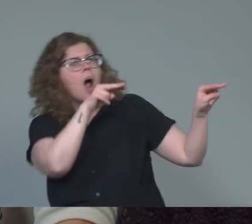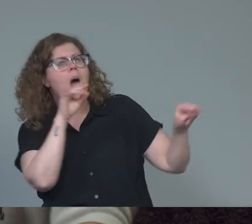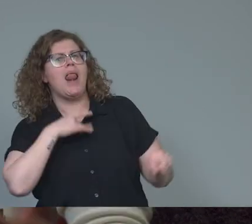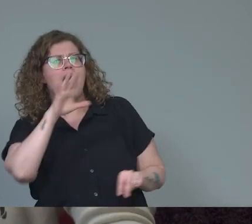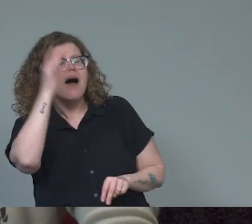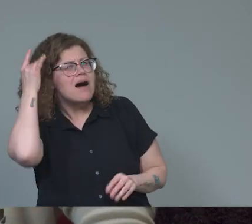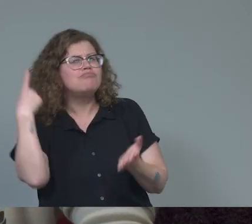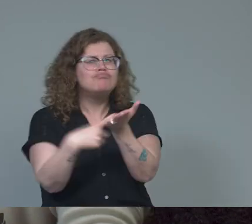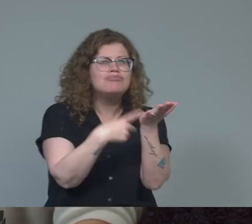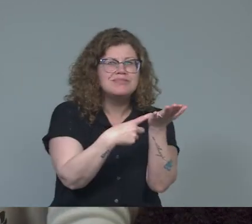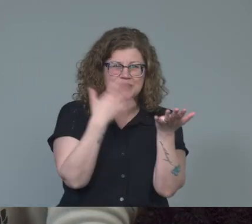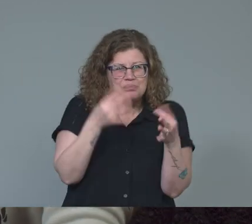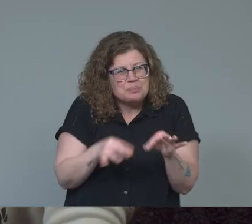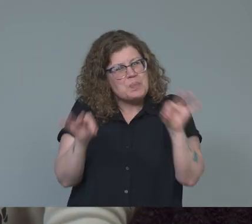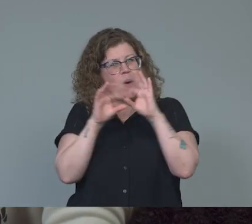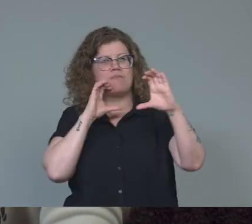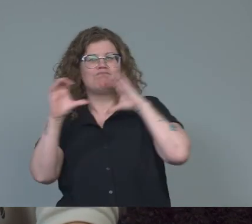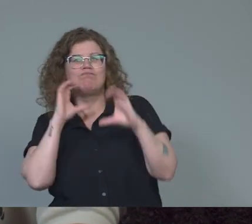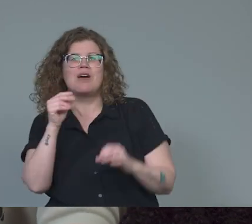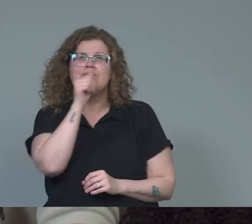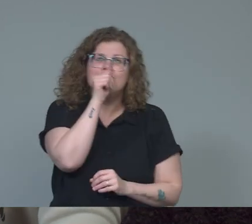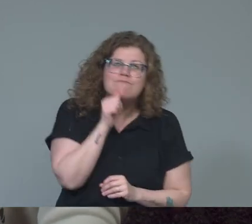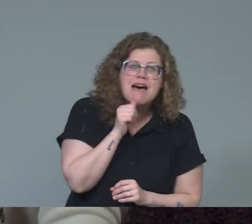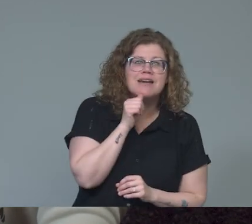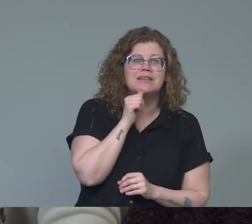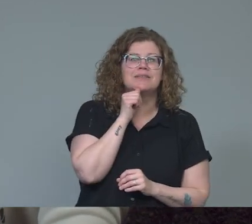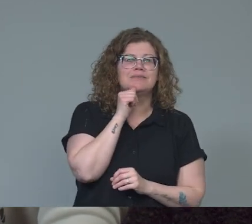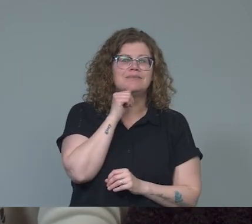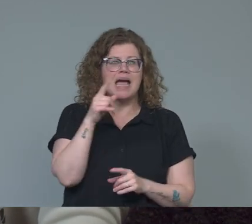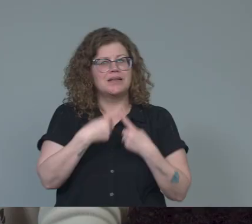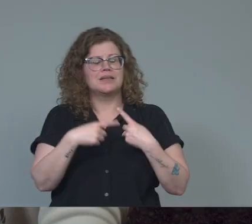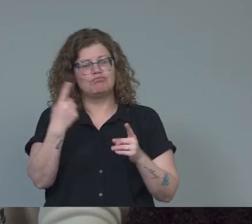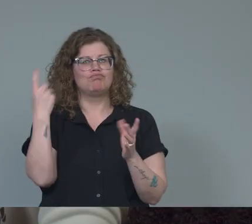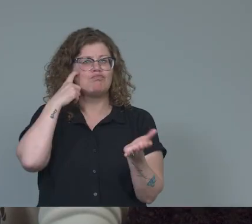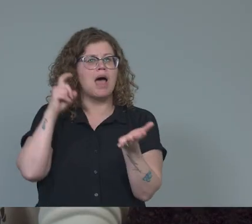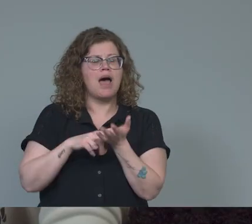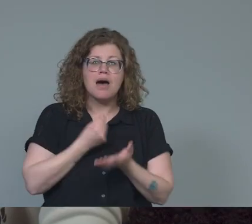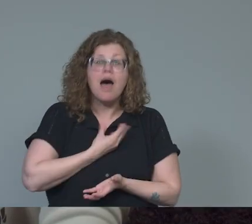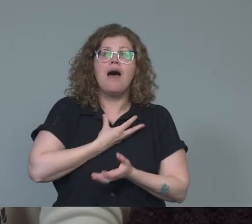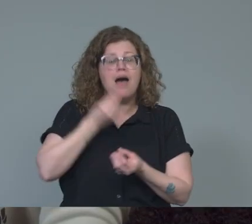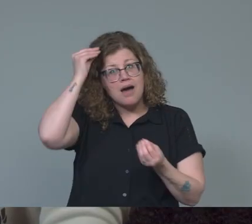I did as much as I could. Yeah. And it helped. The actual effort did help them see it because people, other people can't see